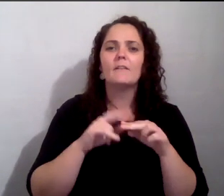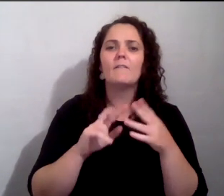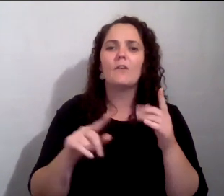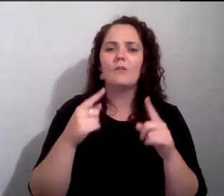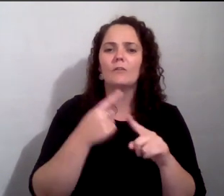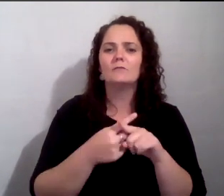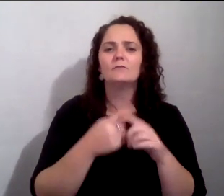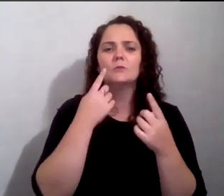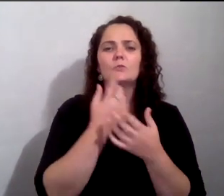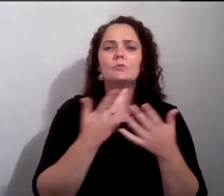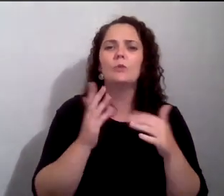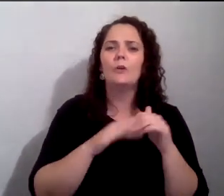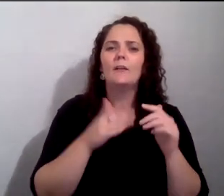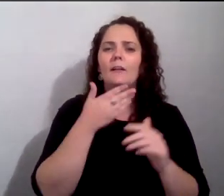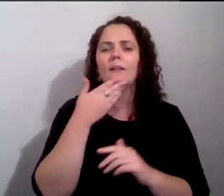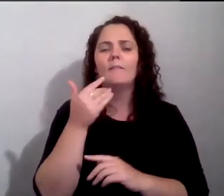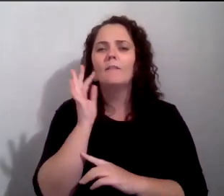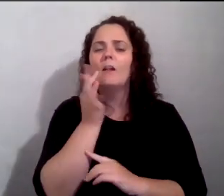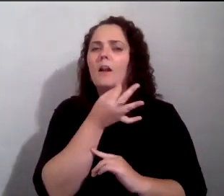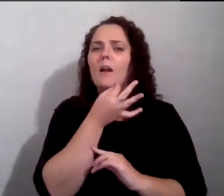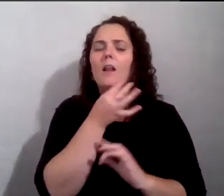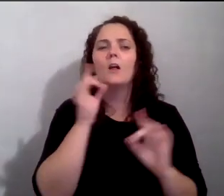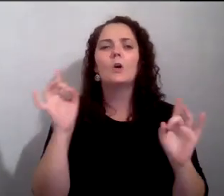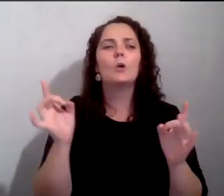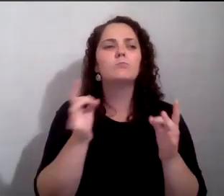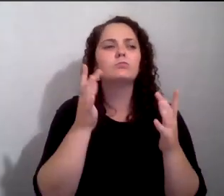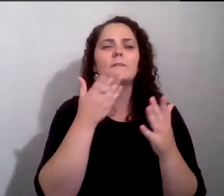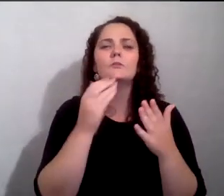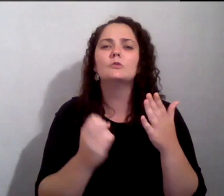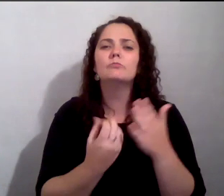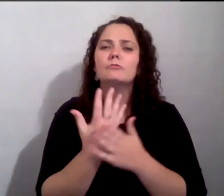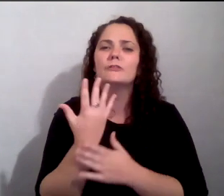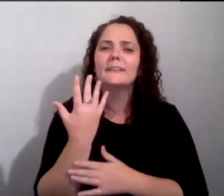motif of blossom and spring blossom